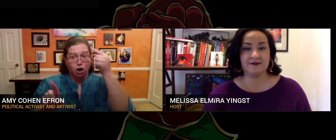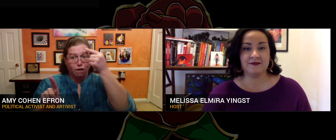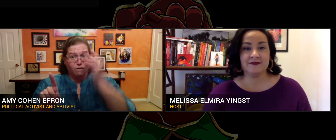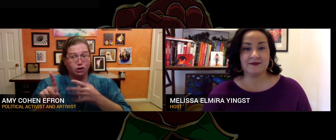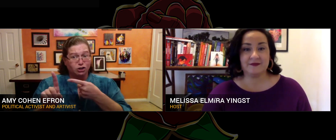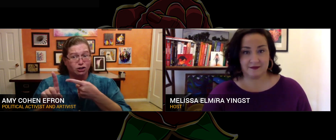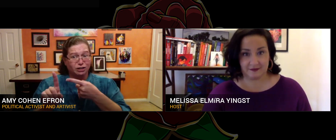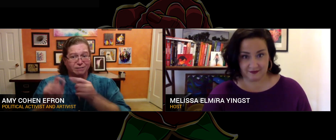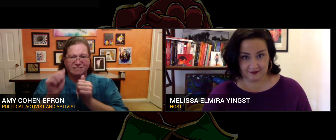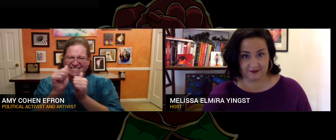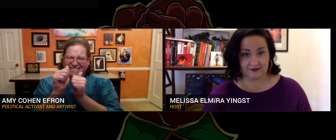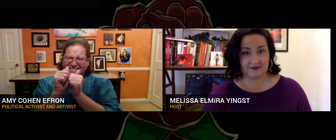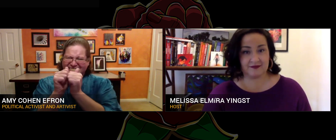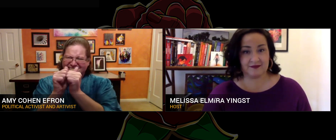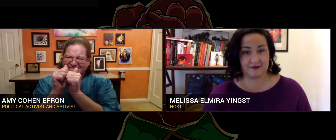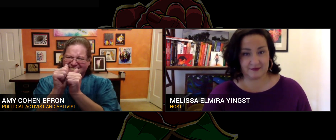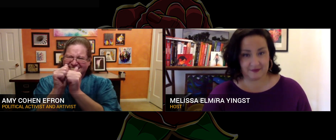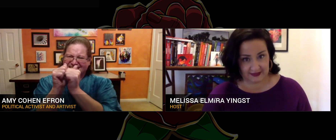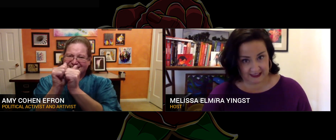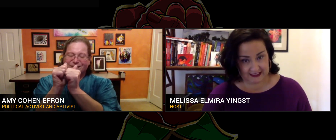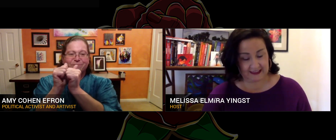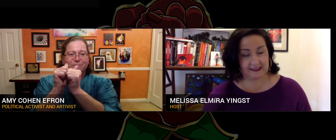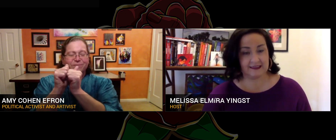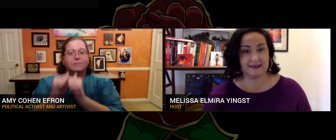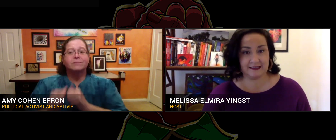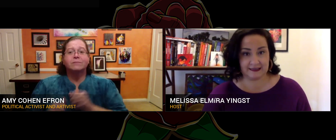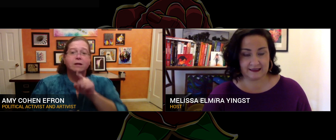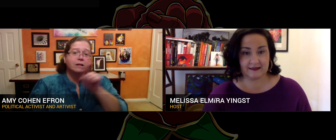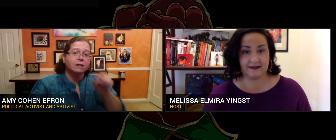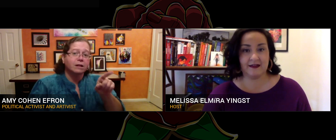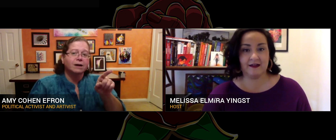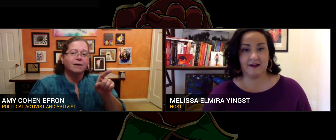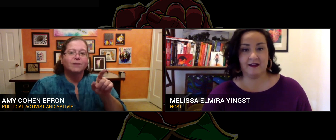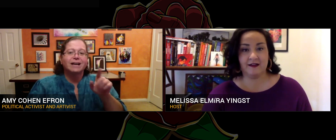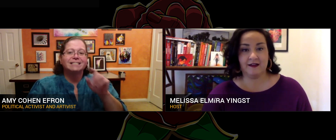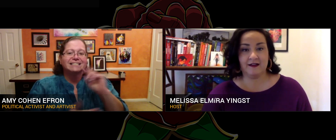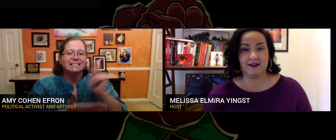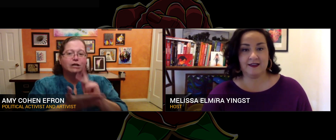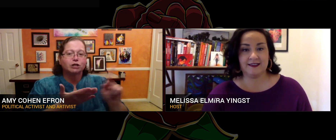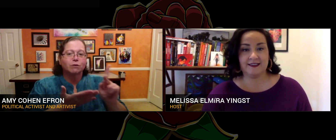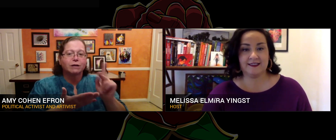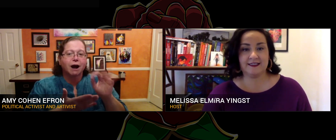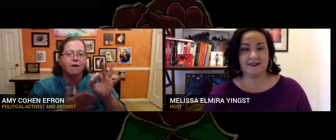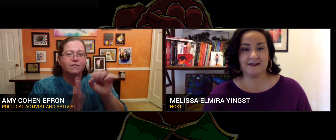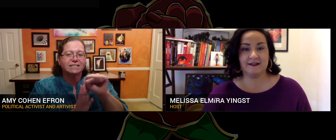The governor race is very close,